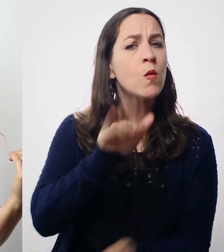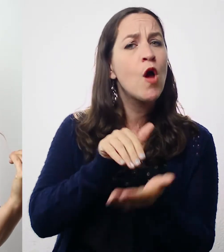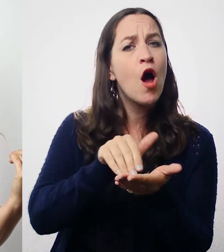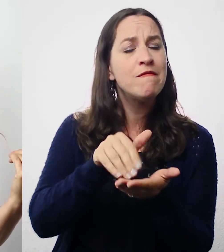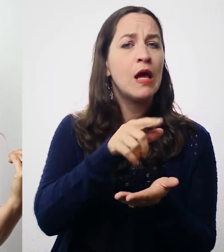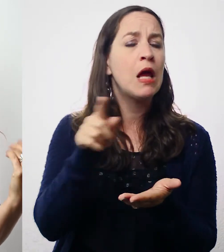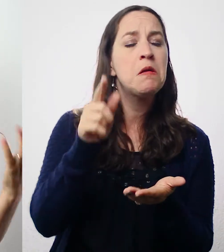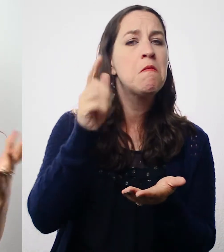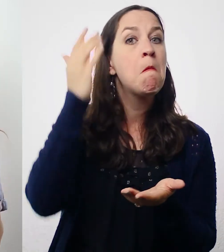of physicality in the way